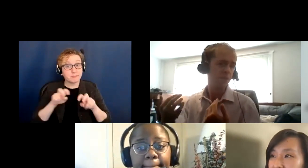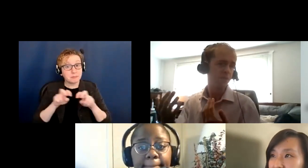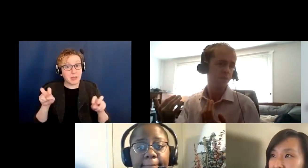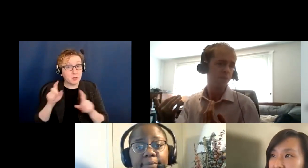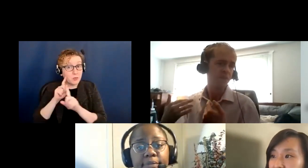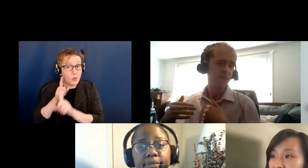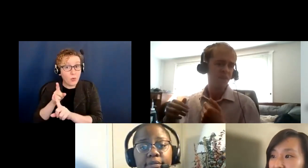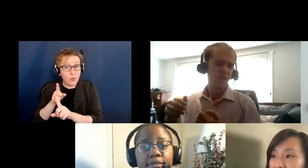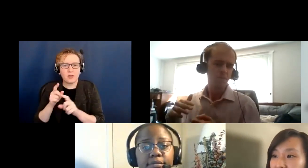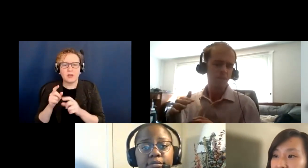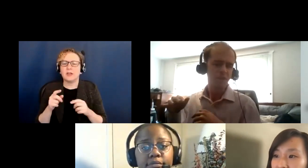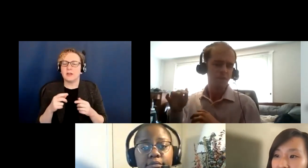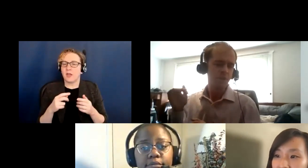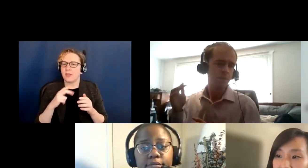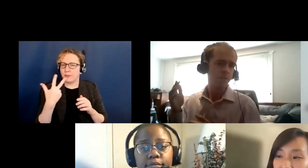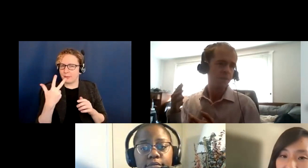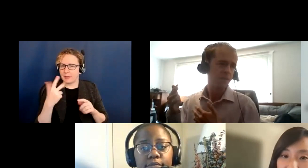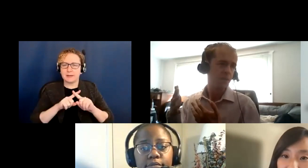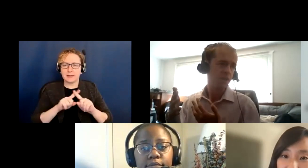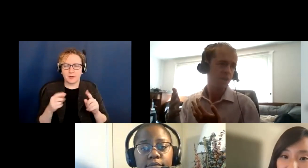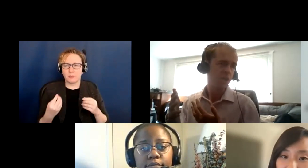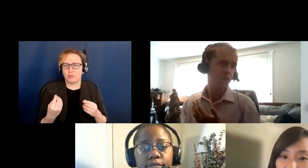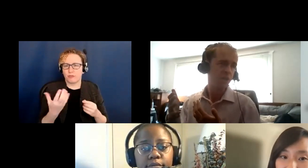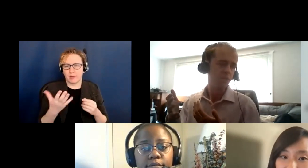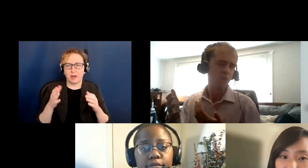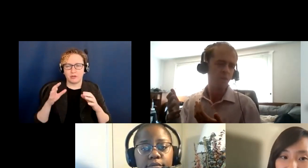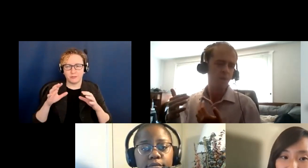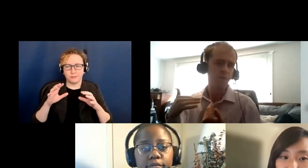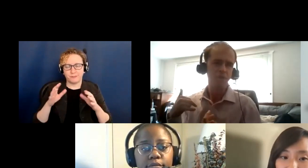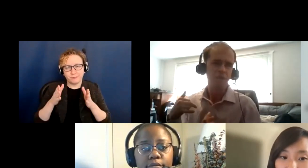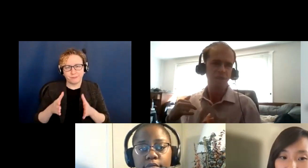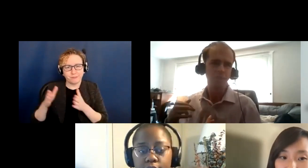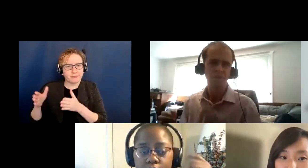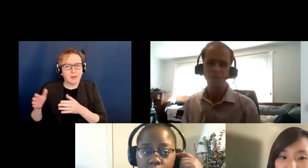of three different providers of exchange programs or exchange opportunities.